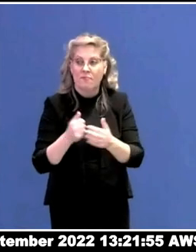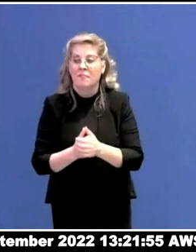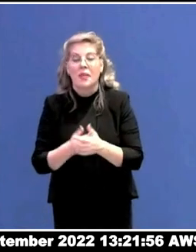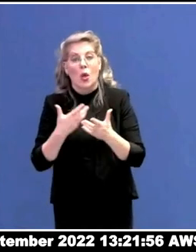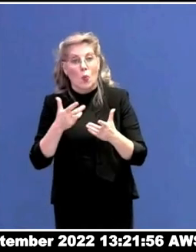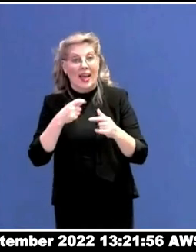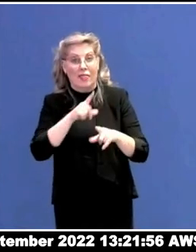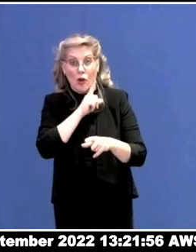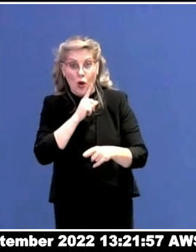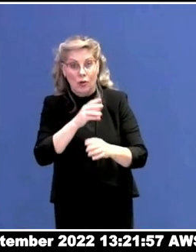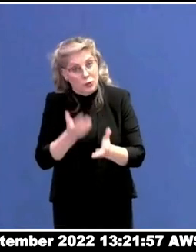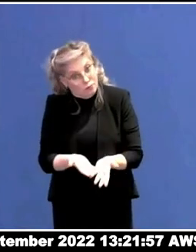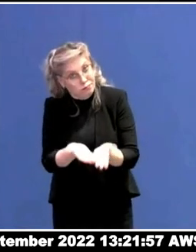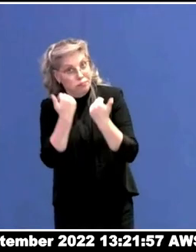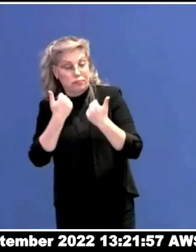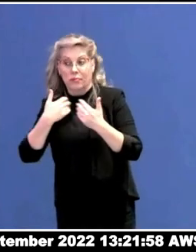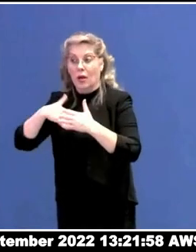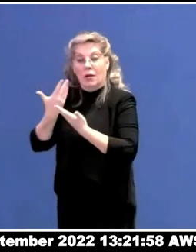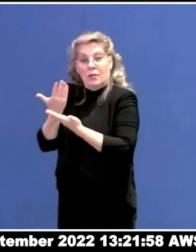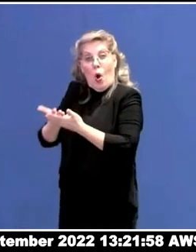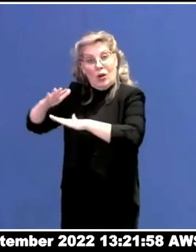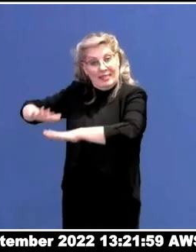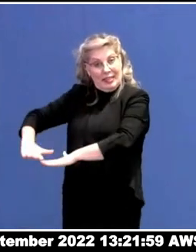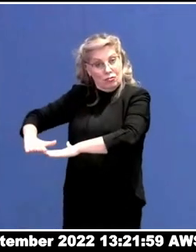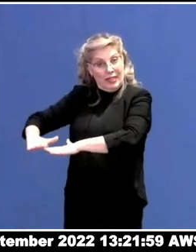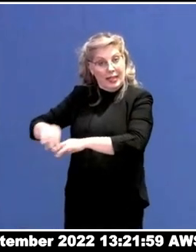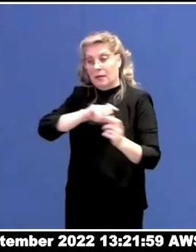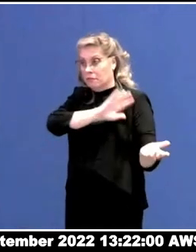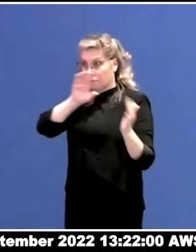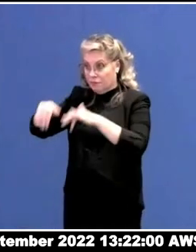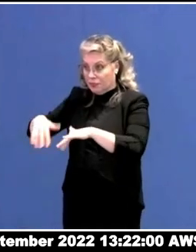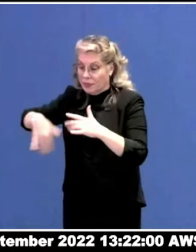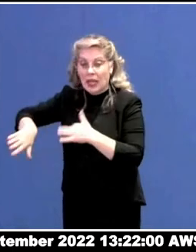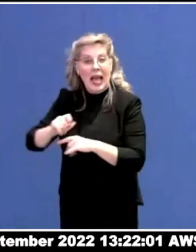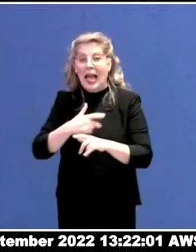All girls that have participated in that program have not been recriminalised and not re-entered the youth prison.